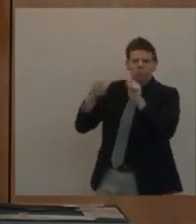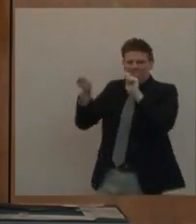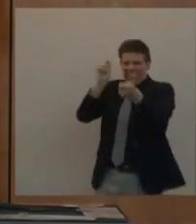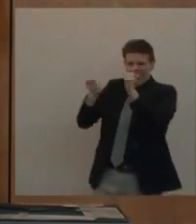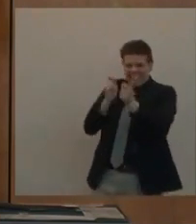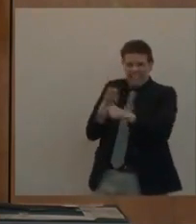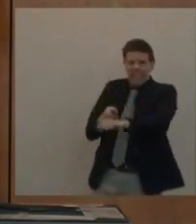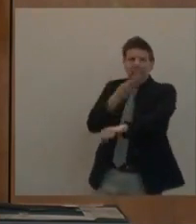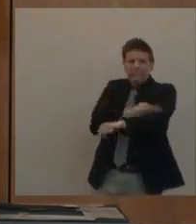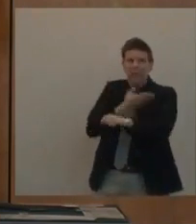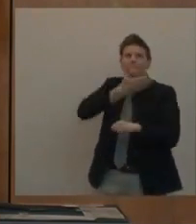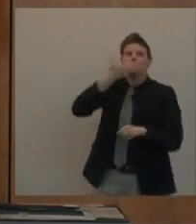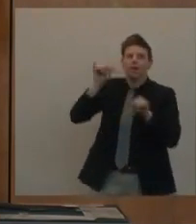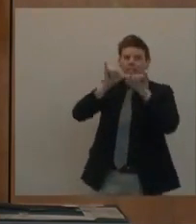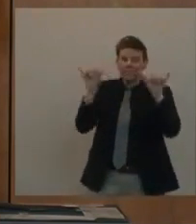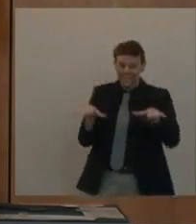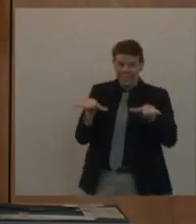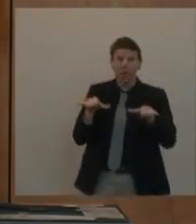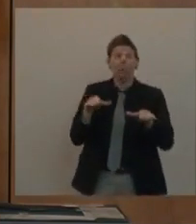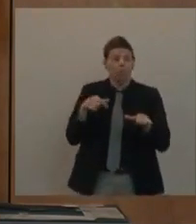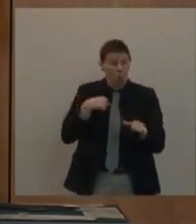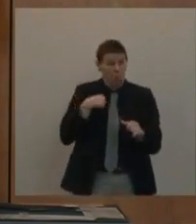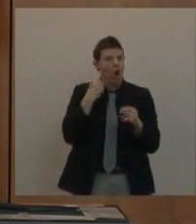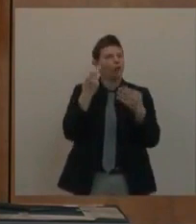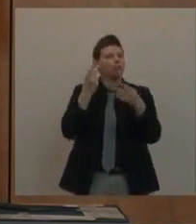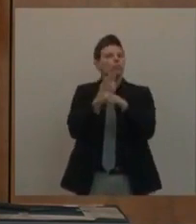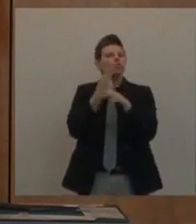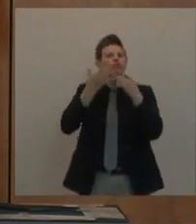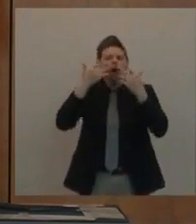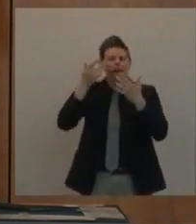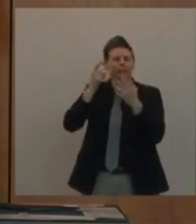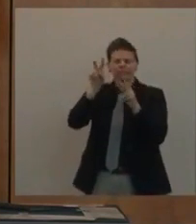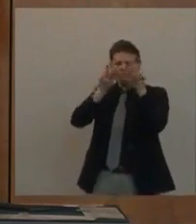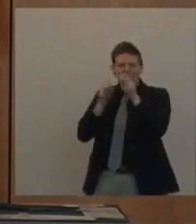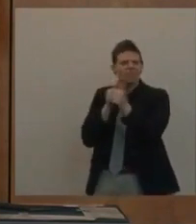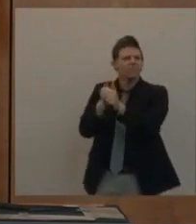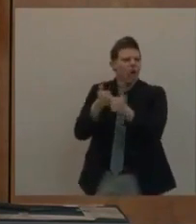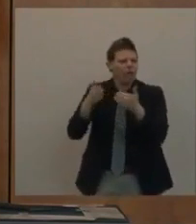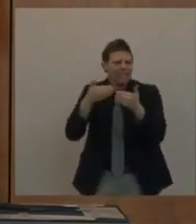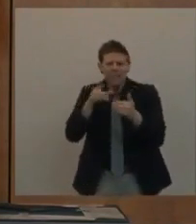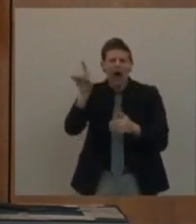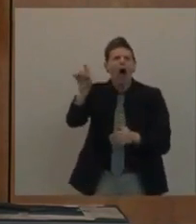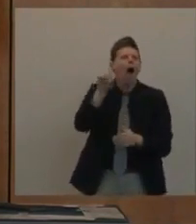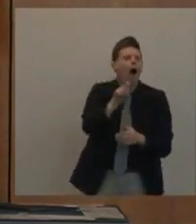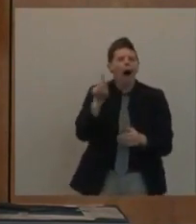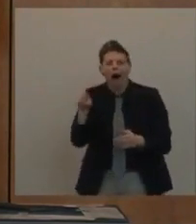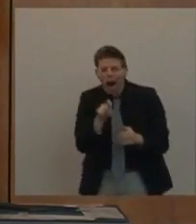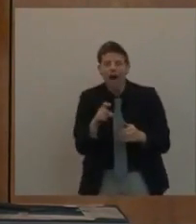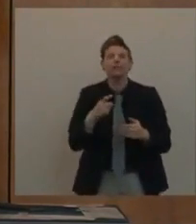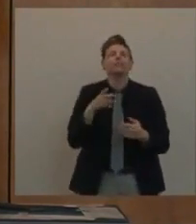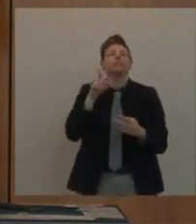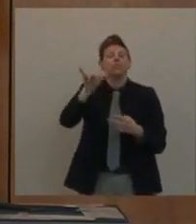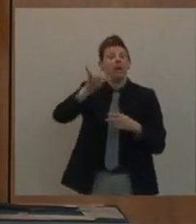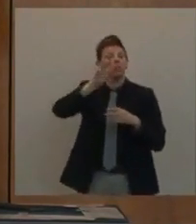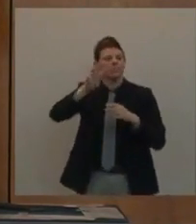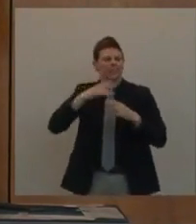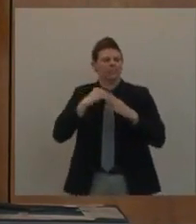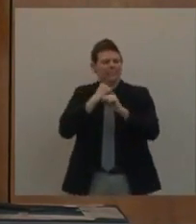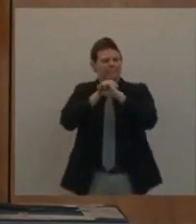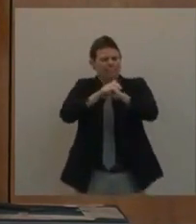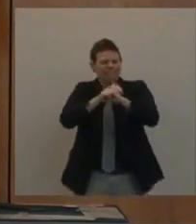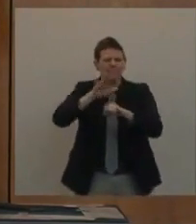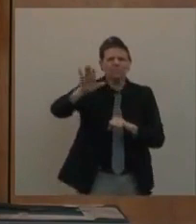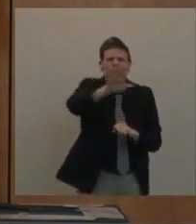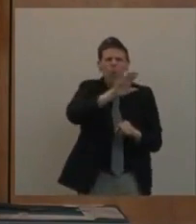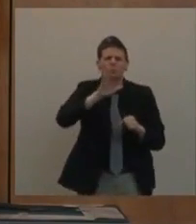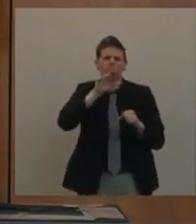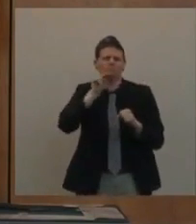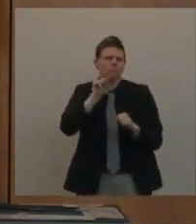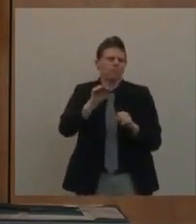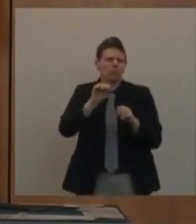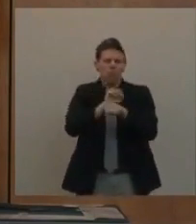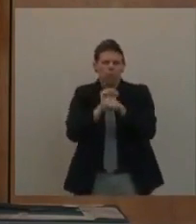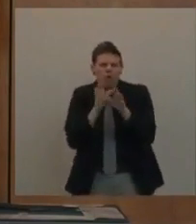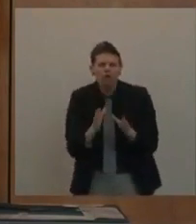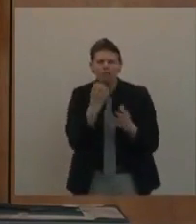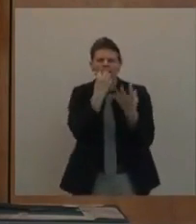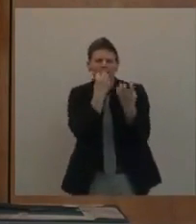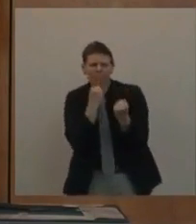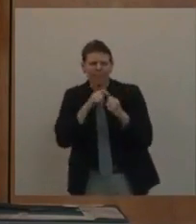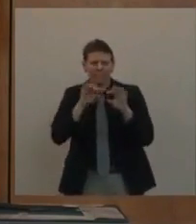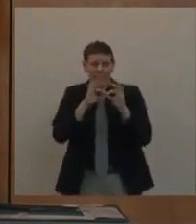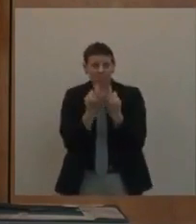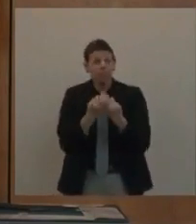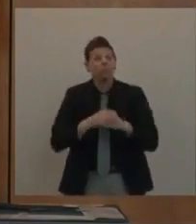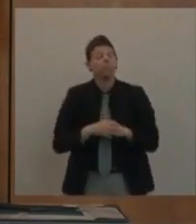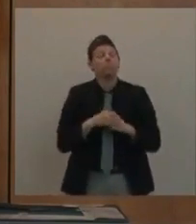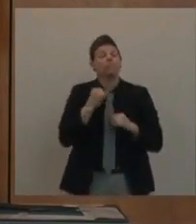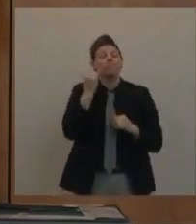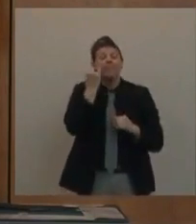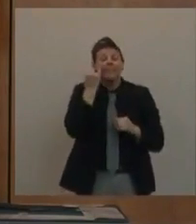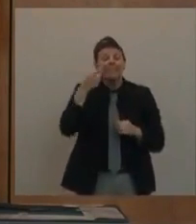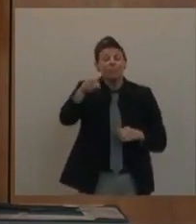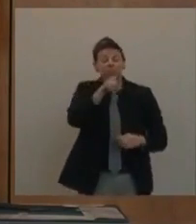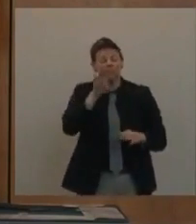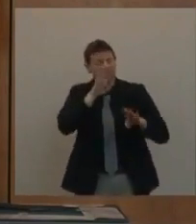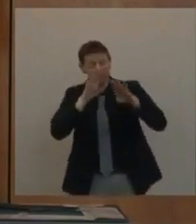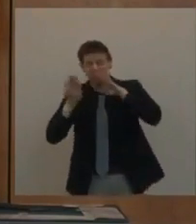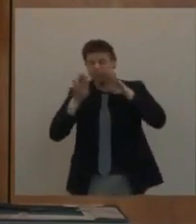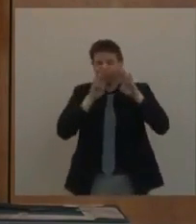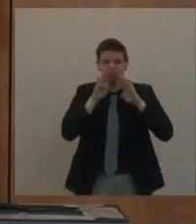WE ARE MAKING THE KINDS OF ADJUSTMENTS, WE ARE CHANGING THINGS IN A WAY THAT MAKES US MORE USER-FRIENDLY, MAKES THIS A STATE THAT LEADS IN TERMS OF TERM -- OF PROTECTING NEW MEXICO